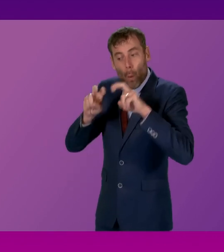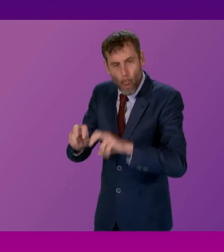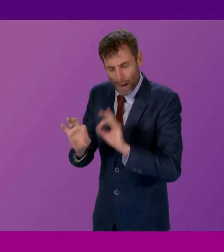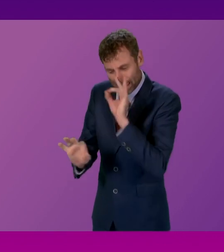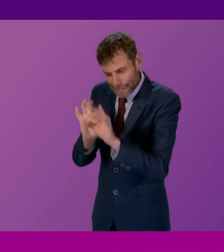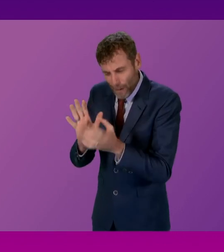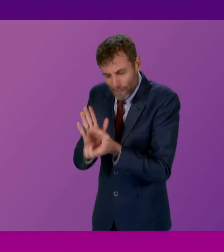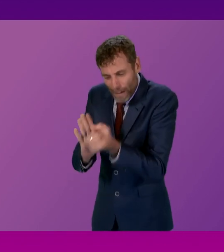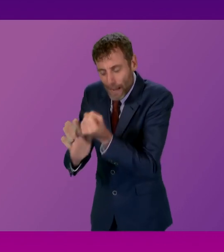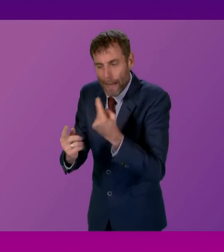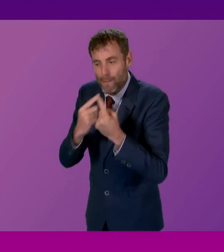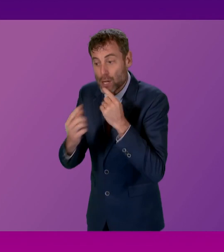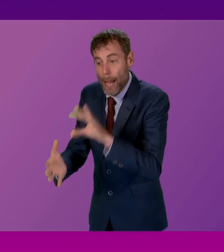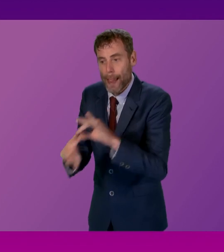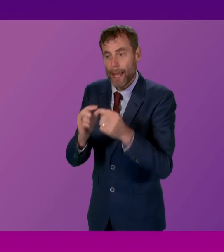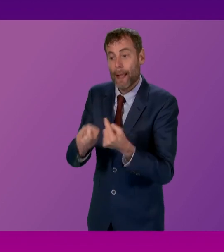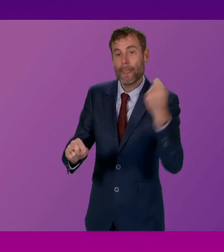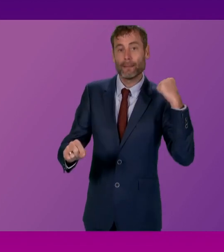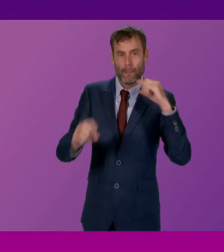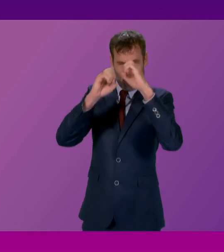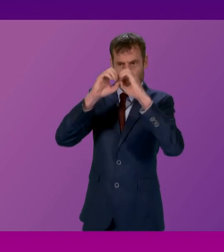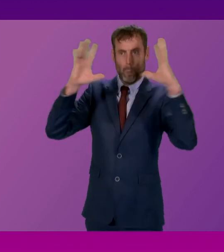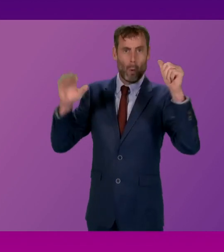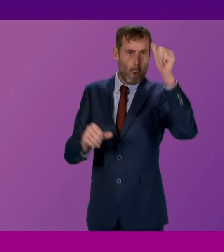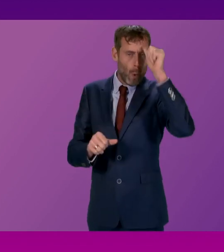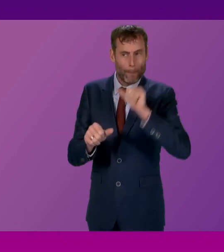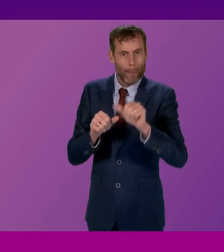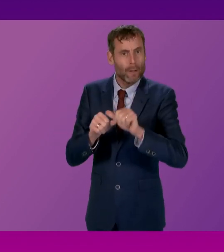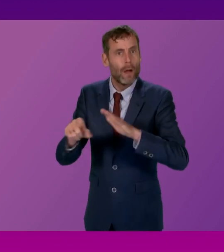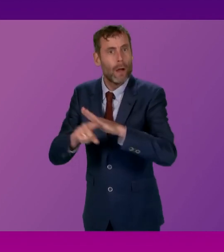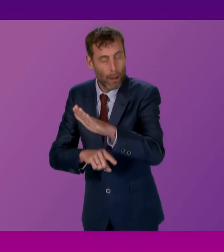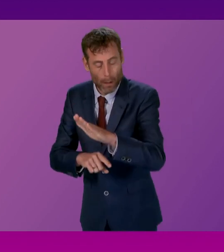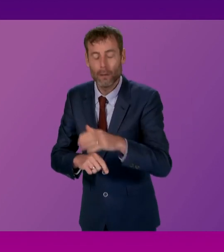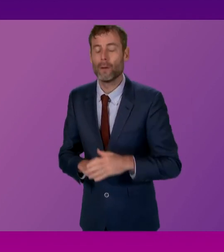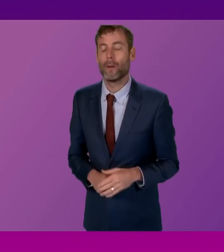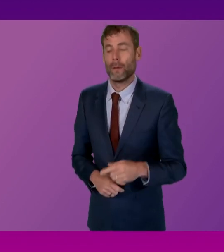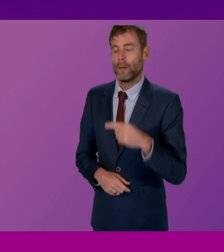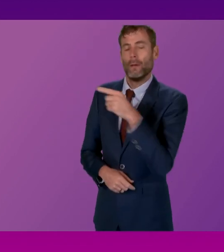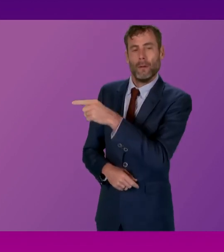The Deputy First Minister and the First Minister have talked a lot about individual responsibility in relation to the inquiry.